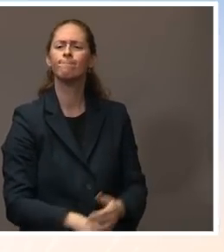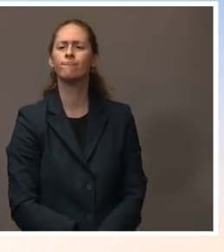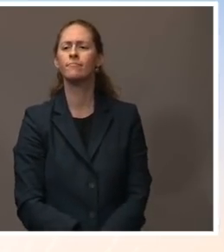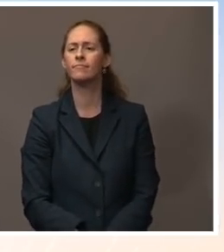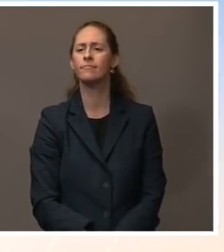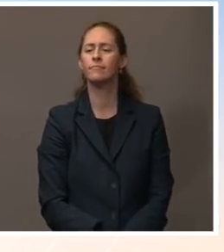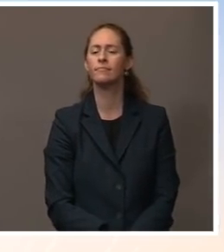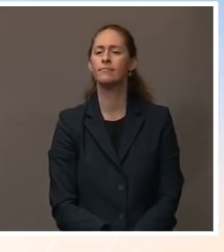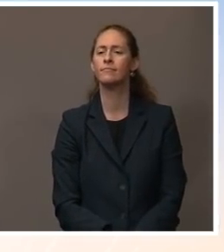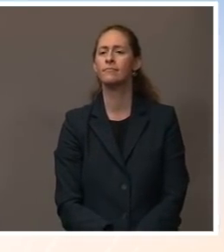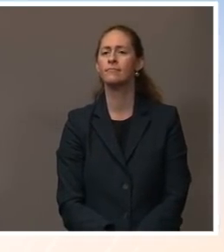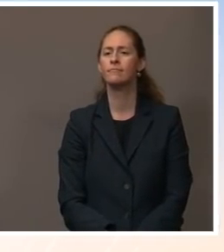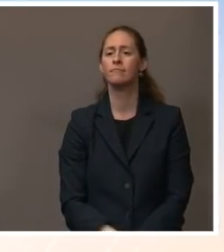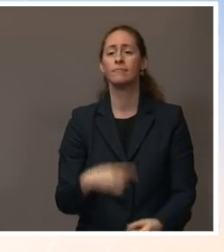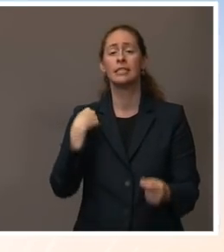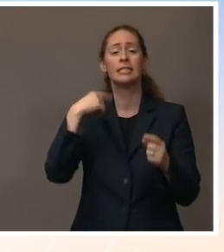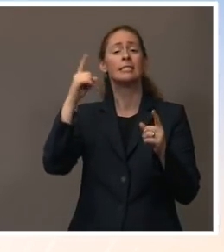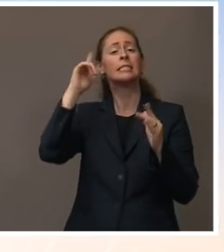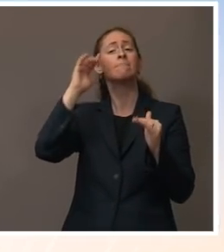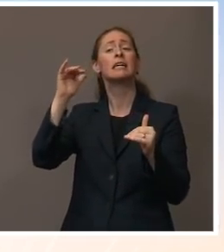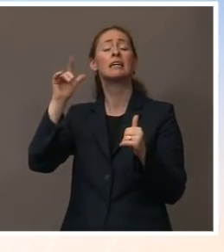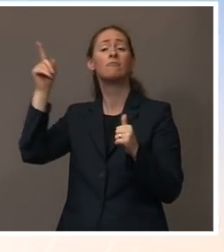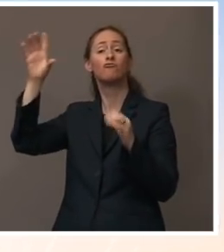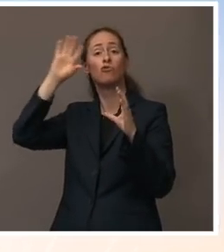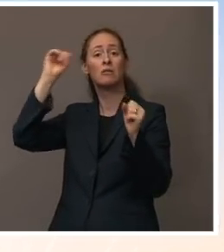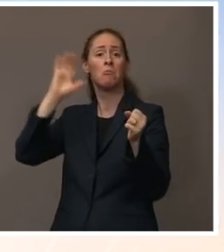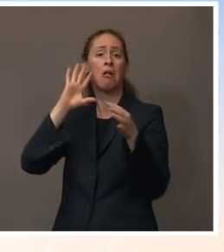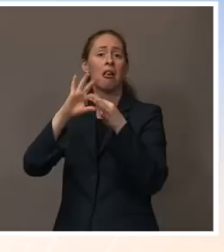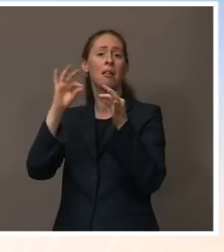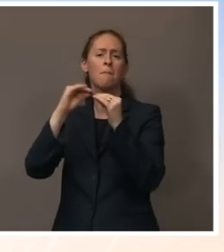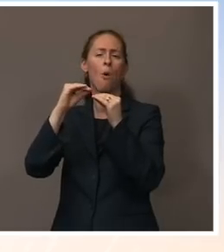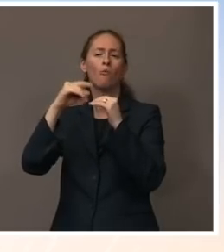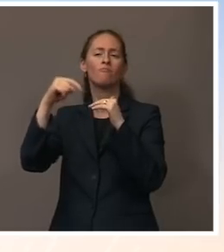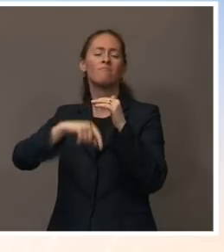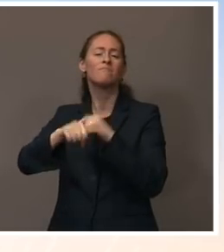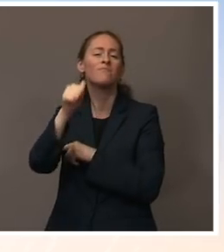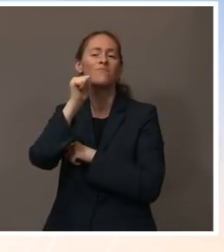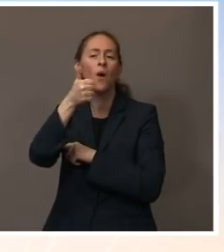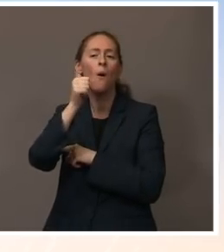his remarks tomorrow will build on -- will build on a number of the announcements that have already touched on that